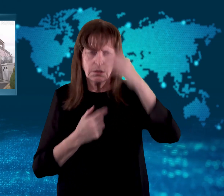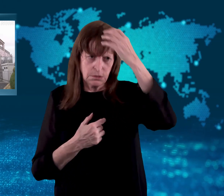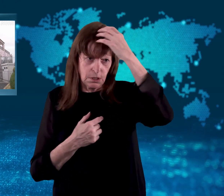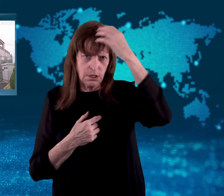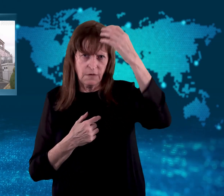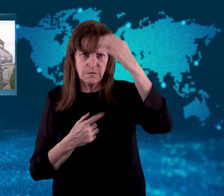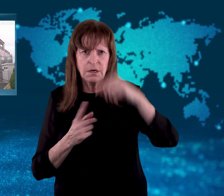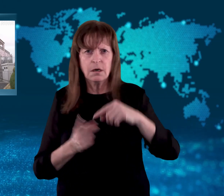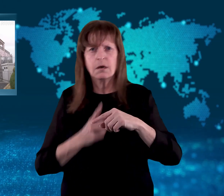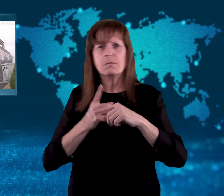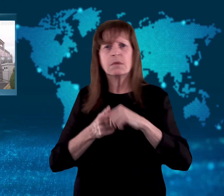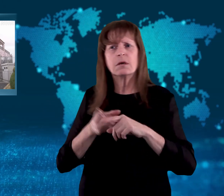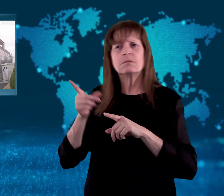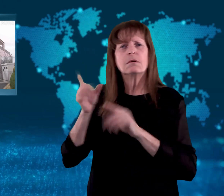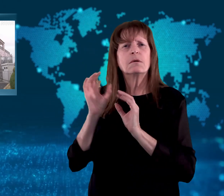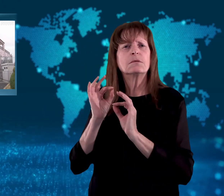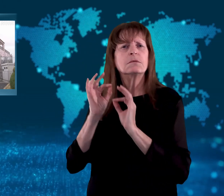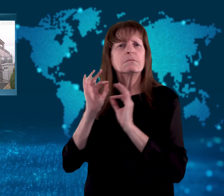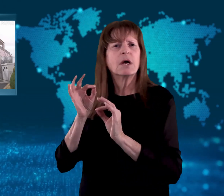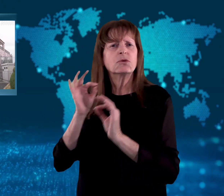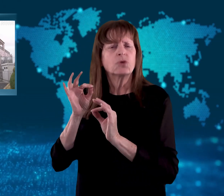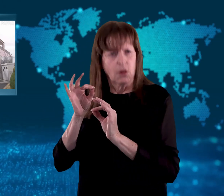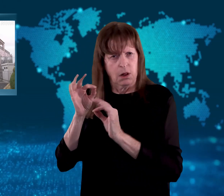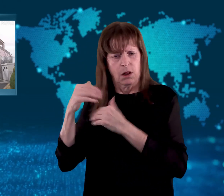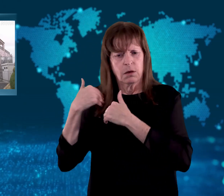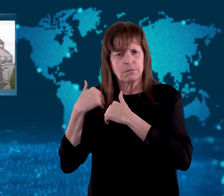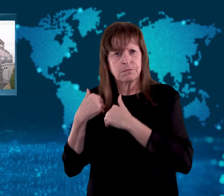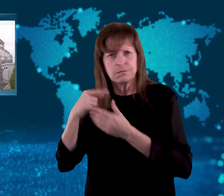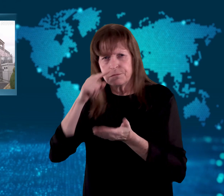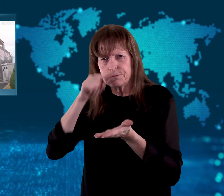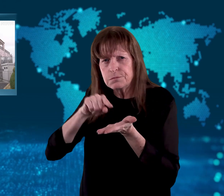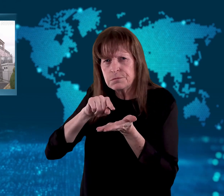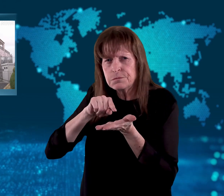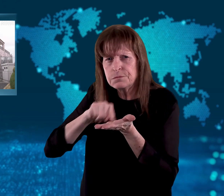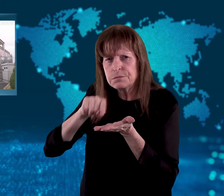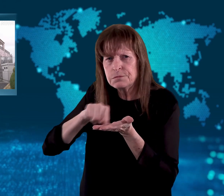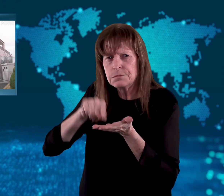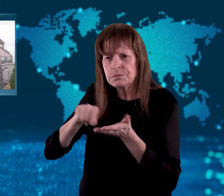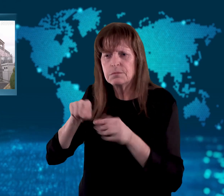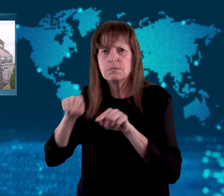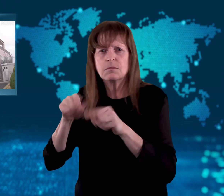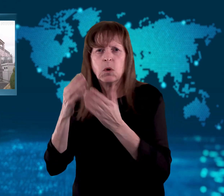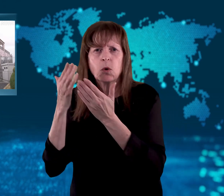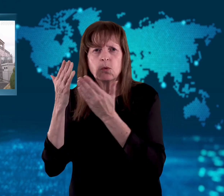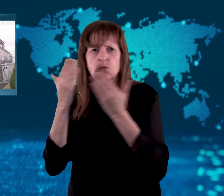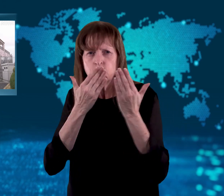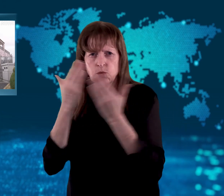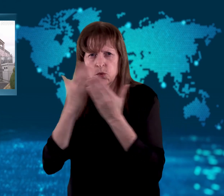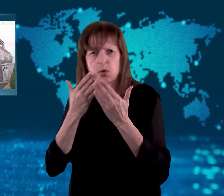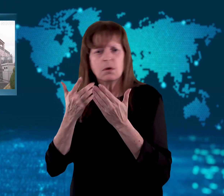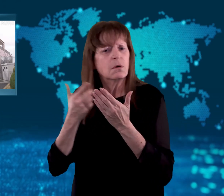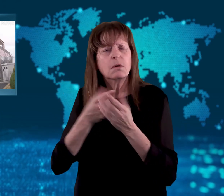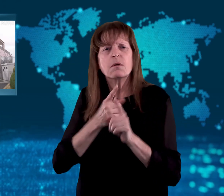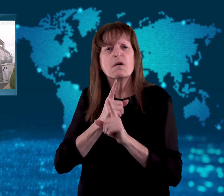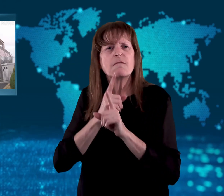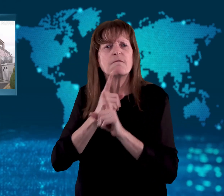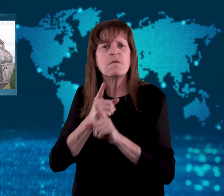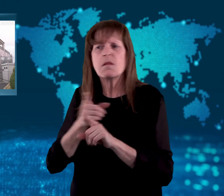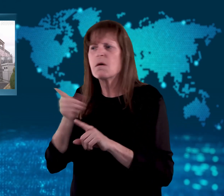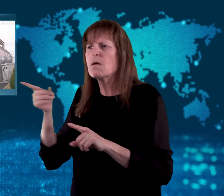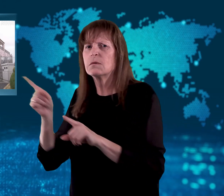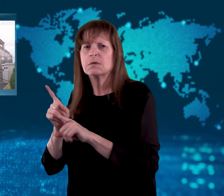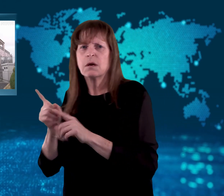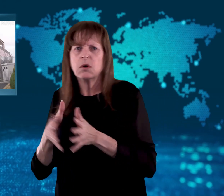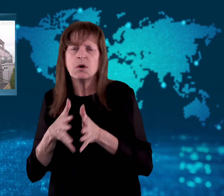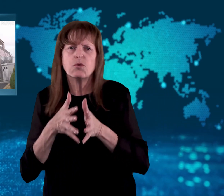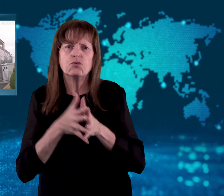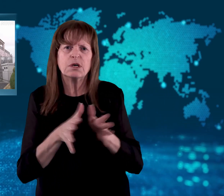the school based on a report from an "inside source."